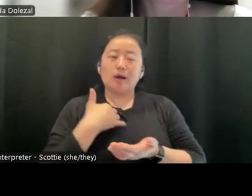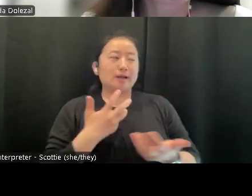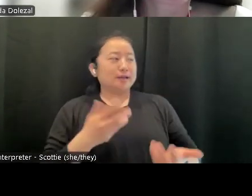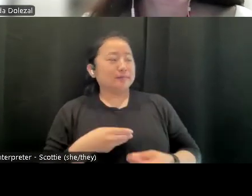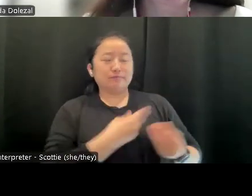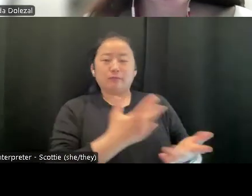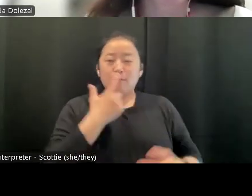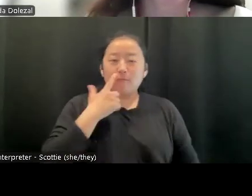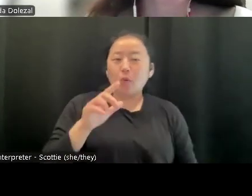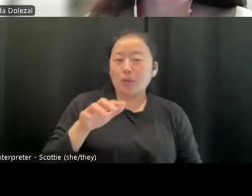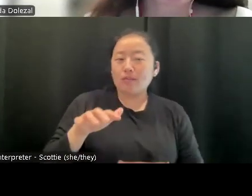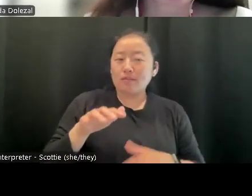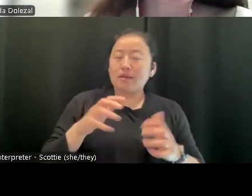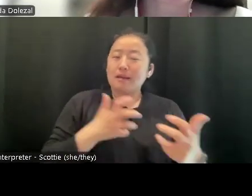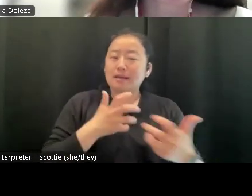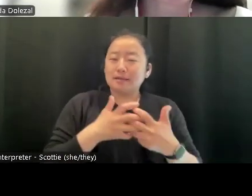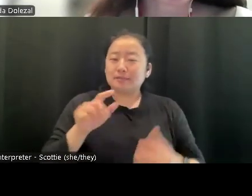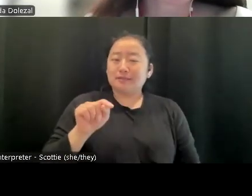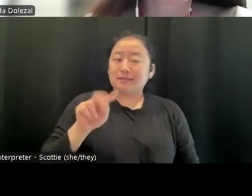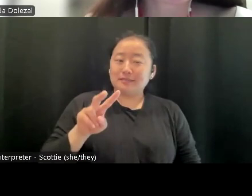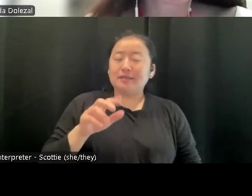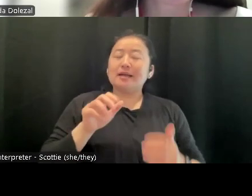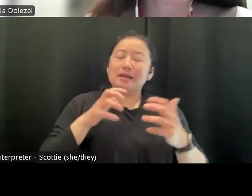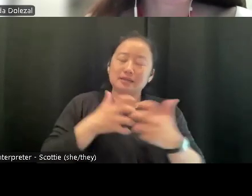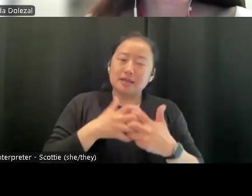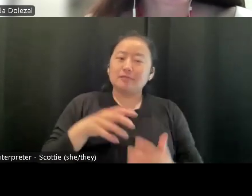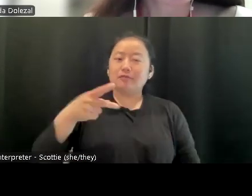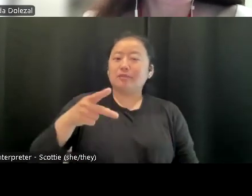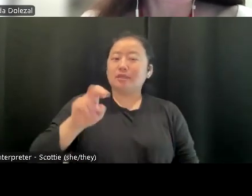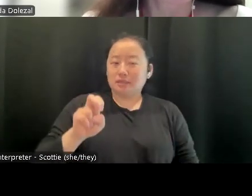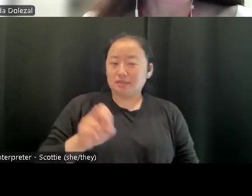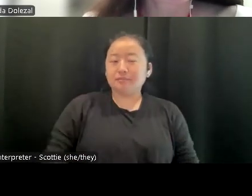funds to purchase eight more frame runners so eight more individuals in Utah have the